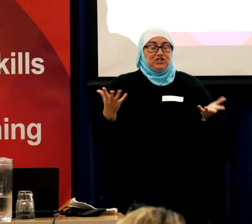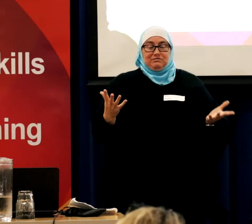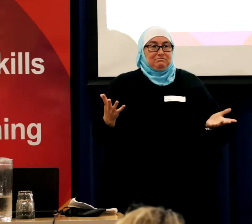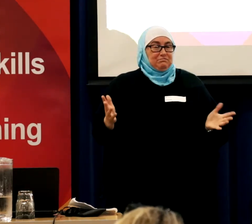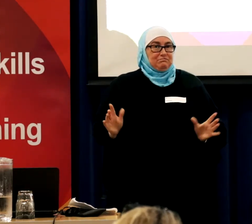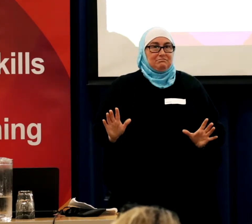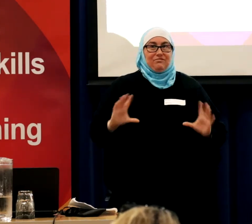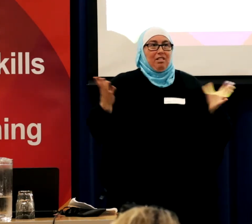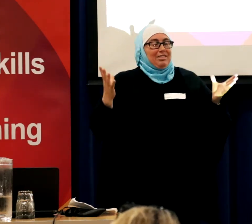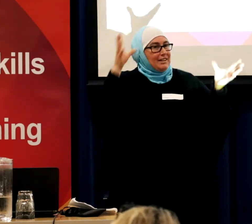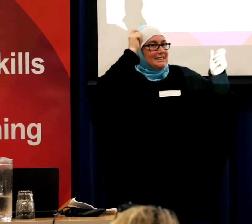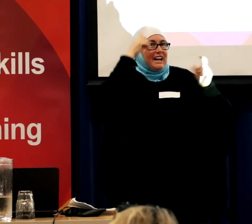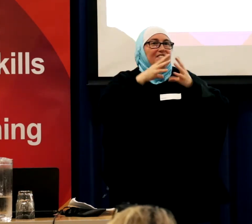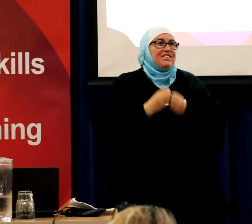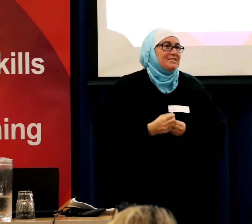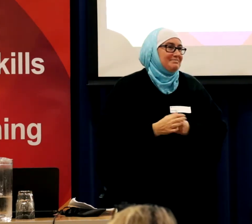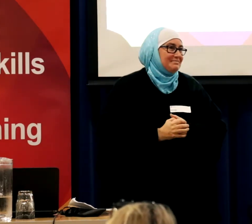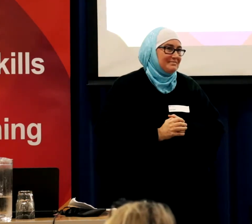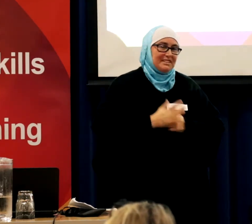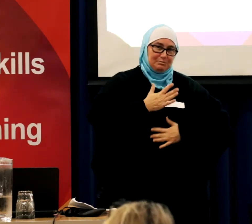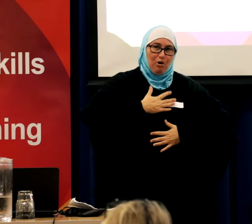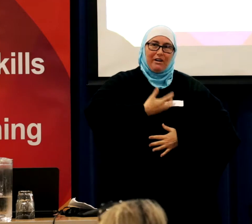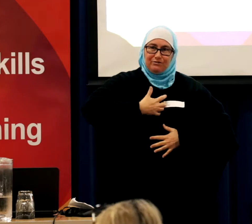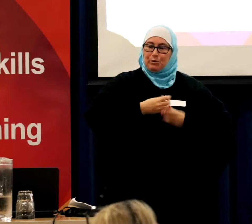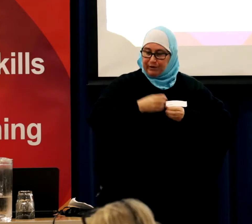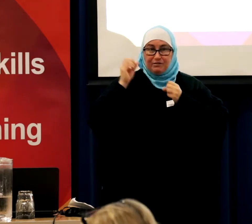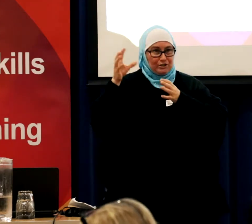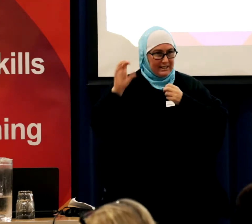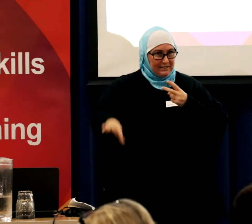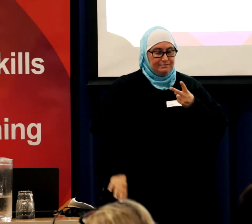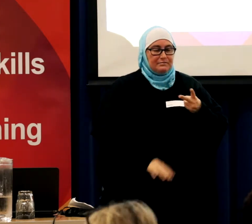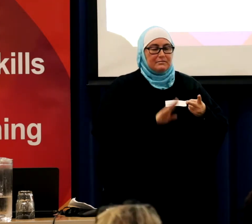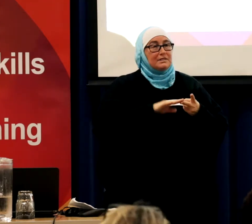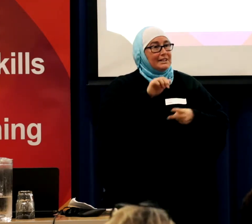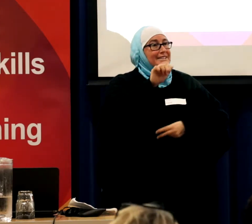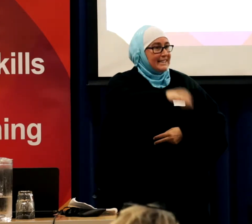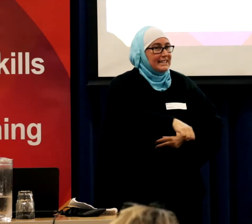It’s how I am able to absorb everything.